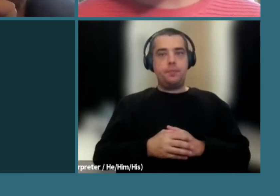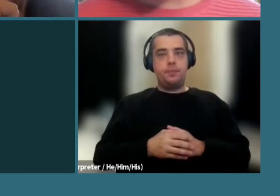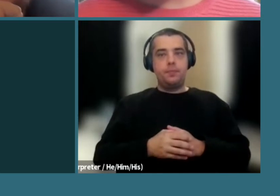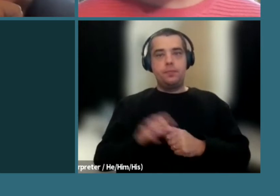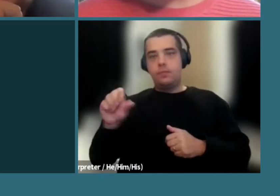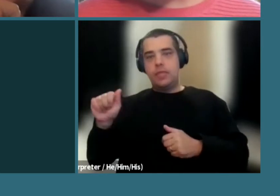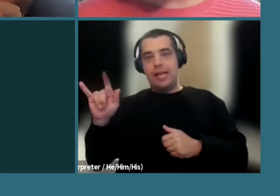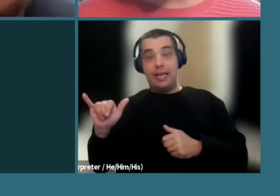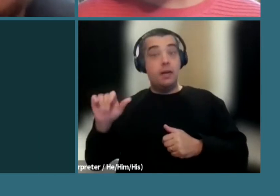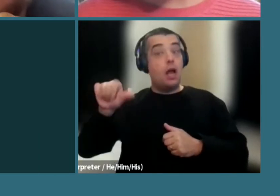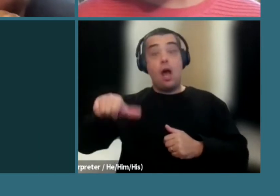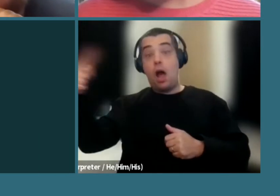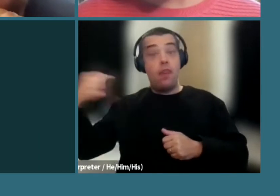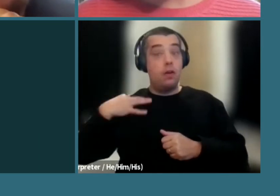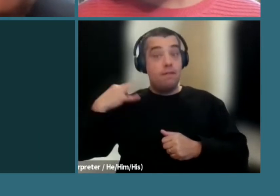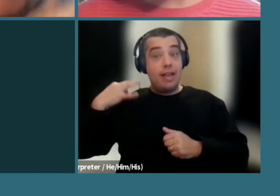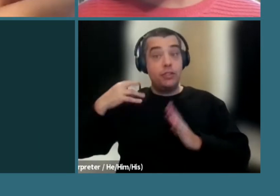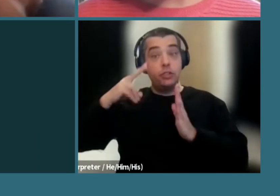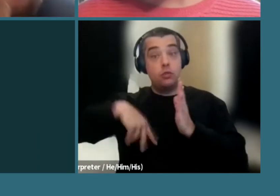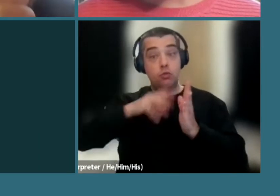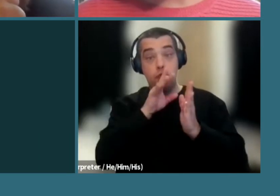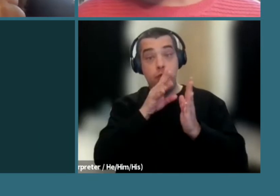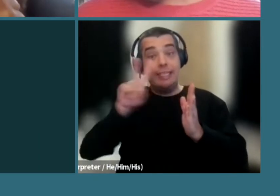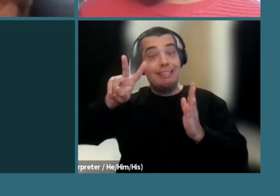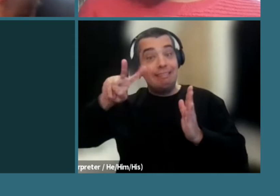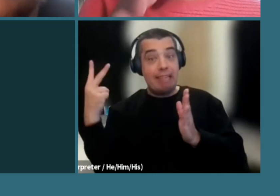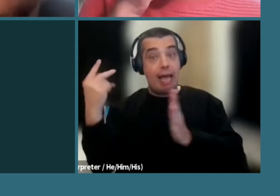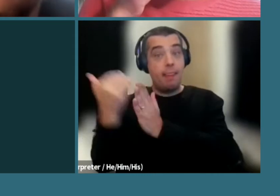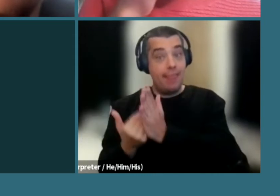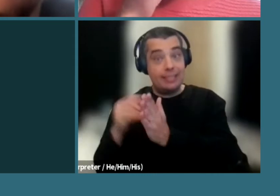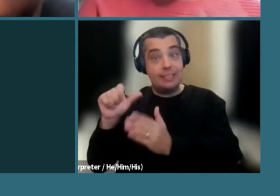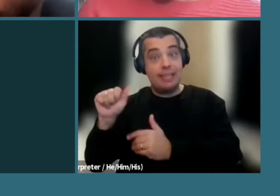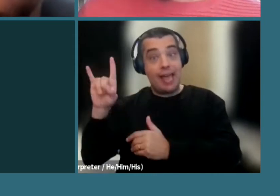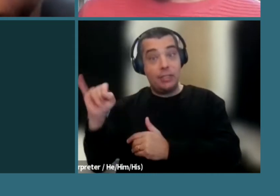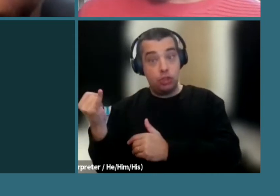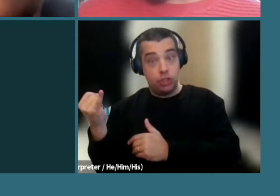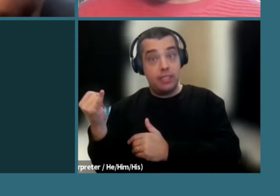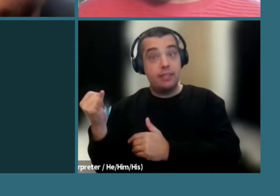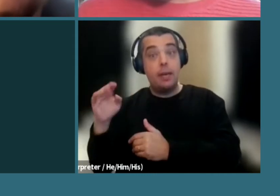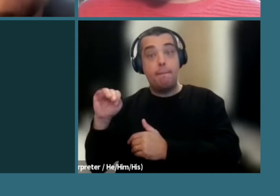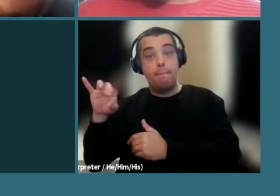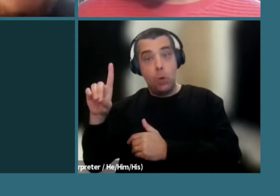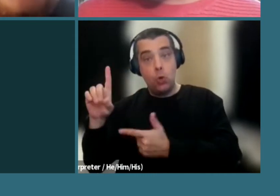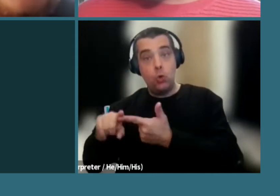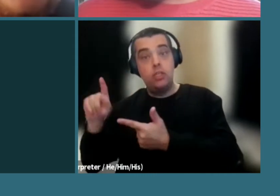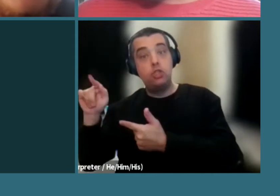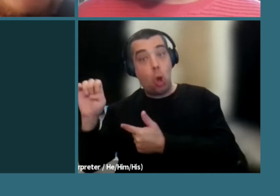Would anyone like to volunteer to read their second list, the list of sort of adjectives and mood and tone?